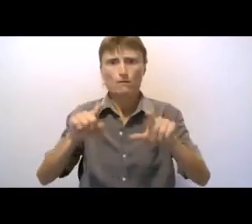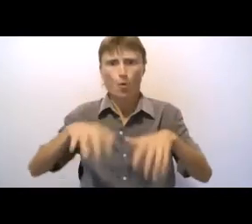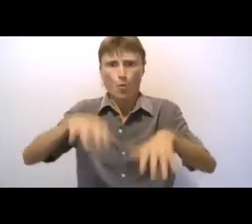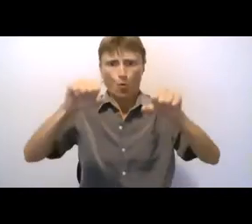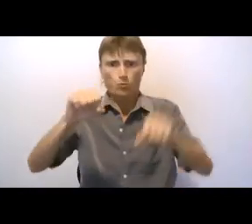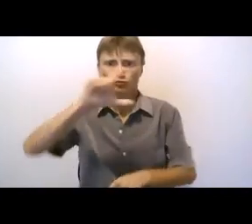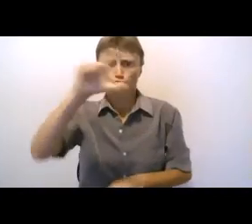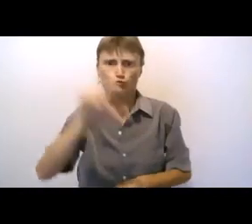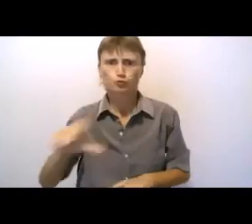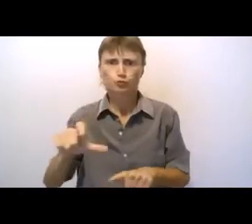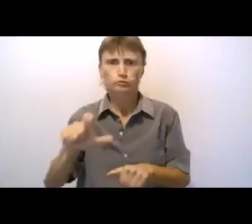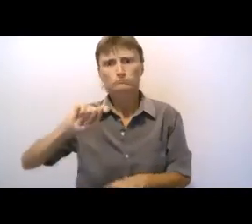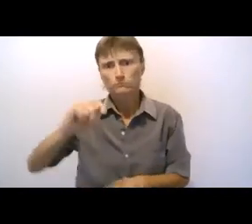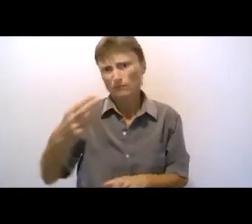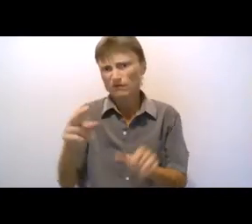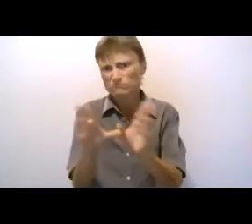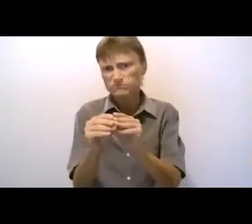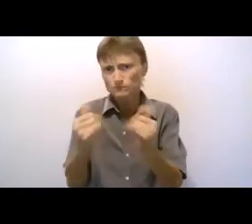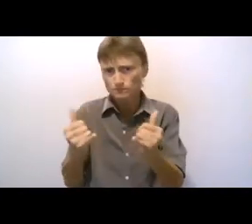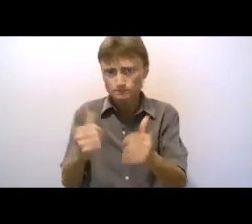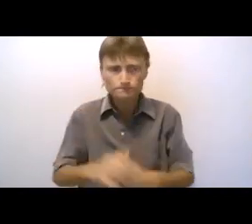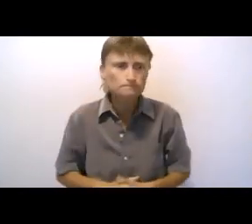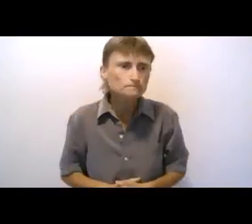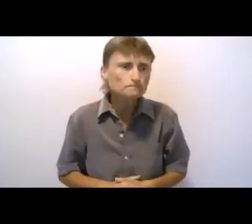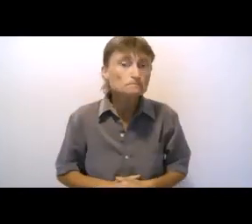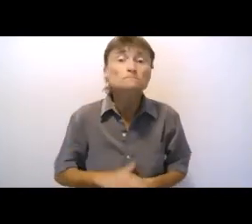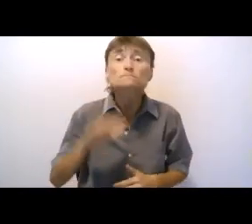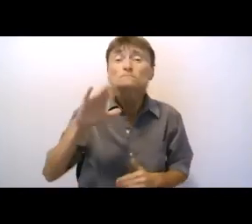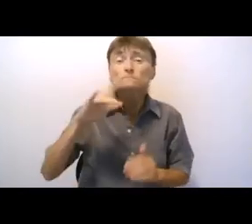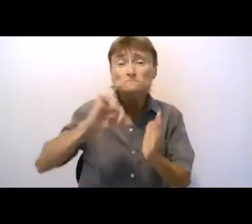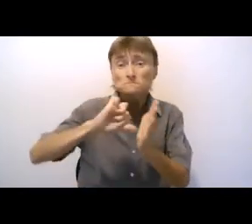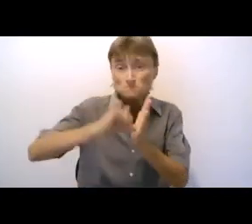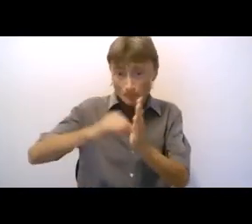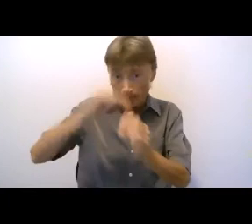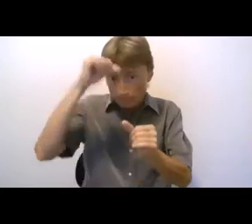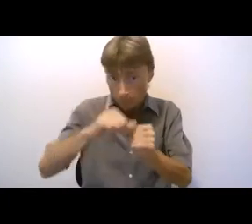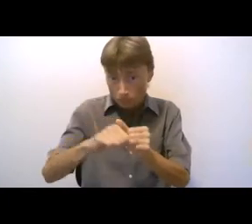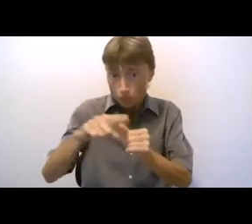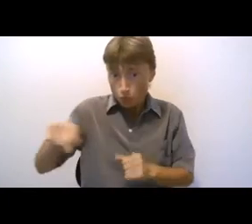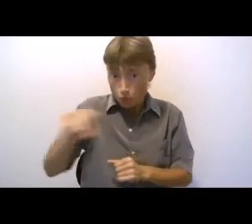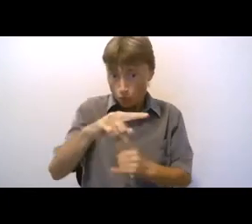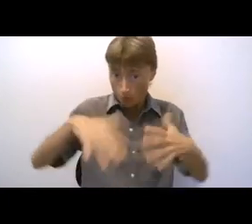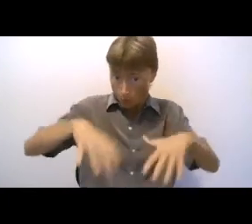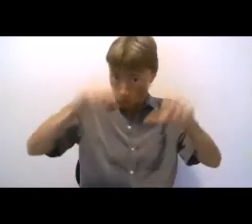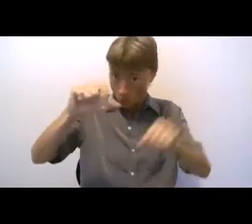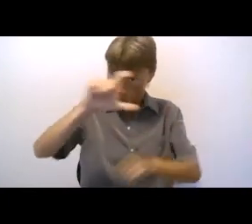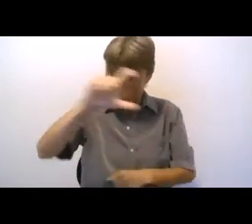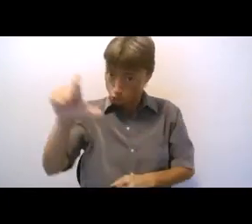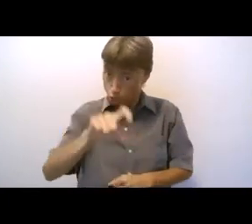So some of the highlights: We’re sharing the space. Be mindful of your speaking time.